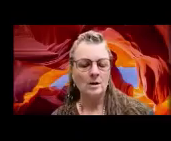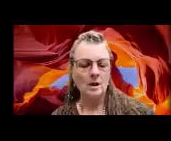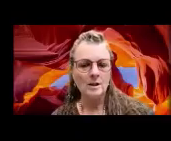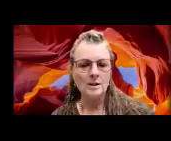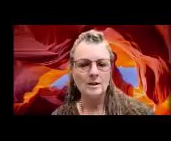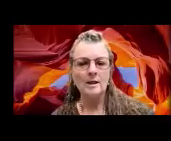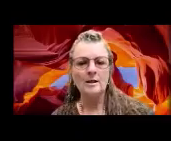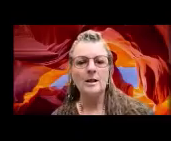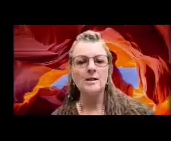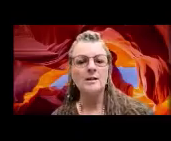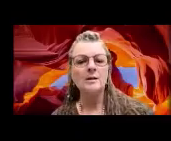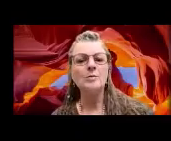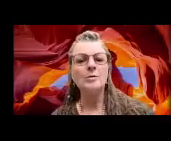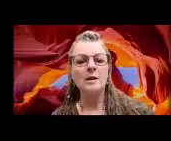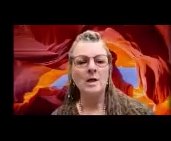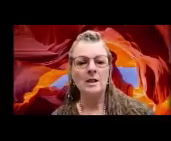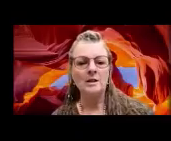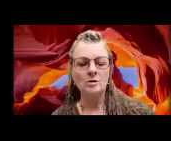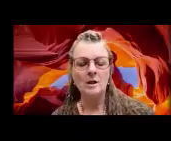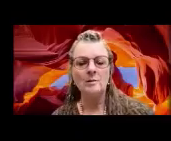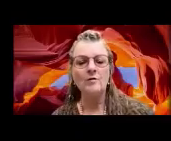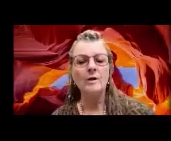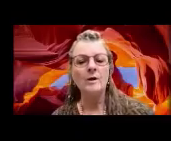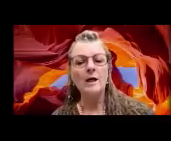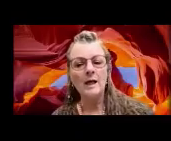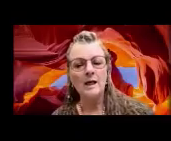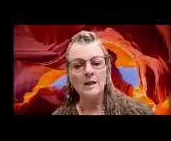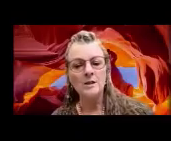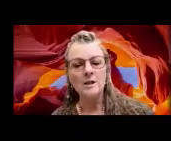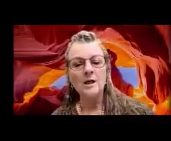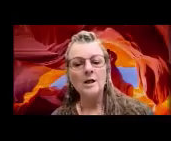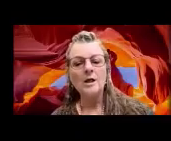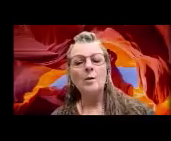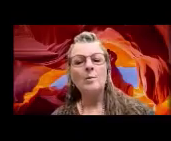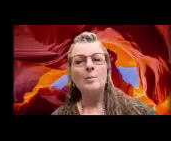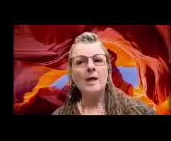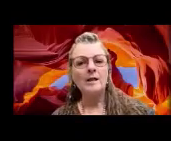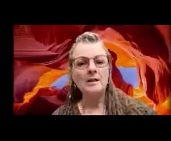large extent that seems pretty mainstream for their age, but as